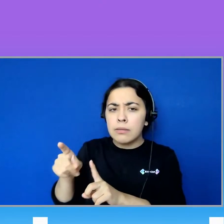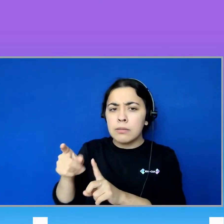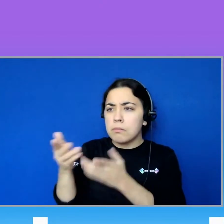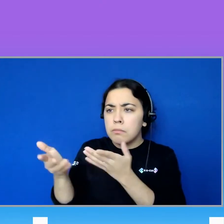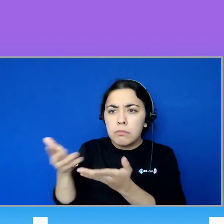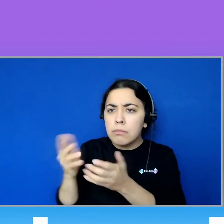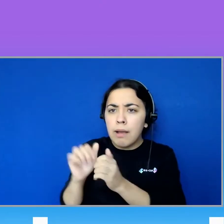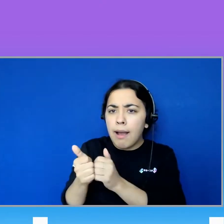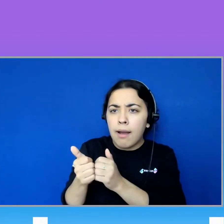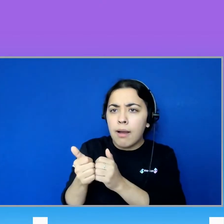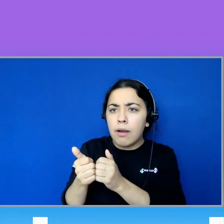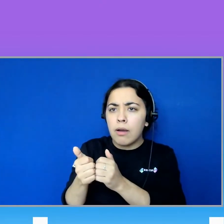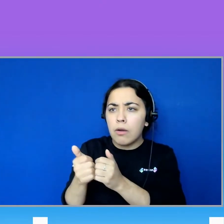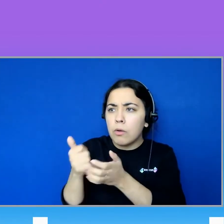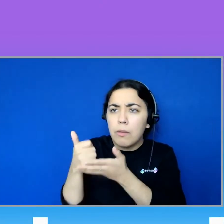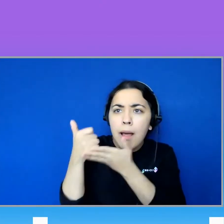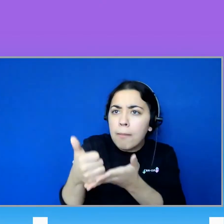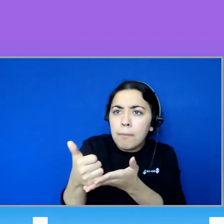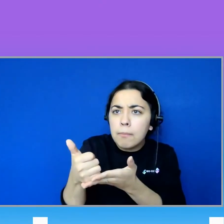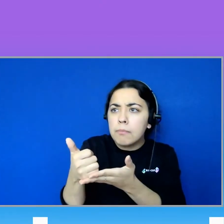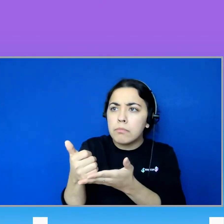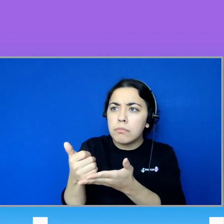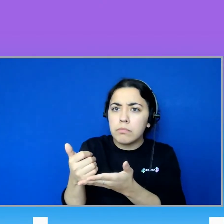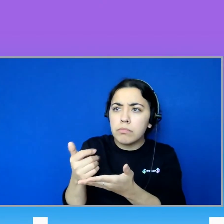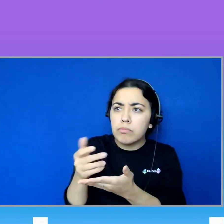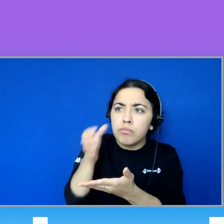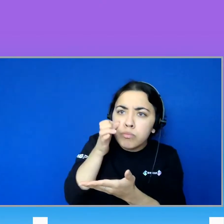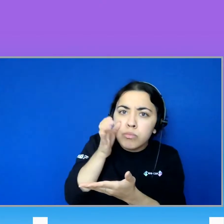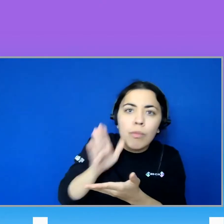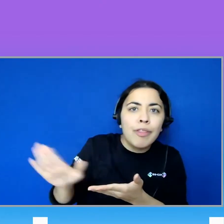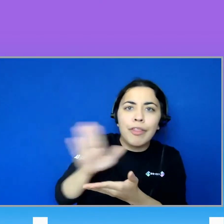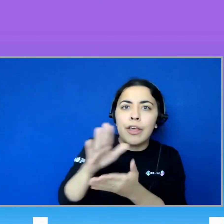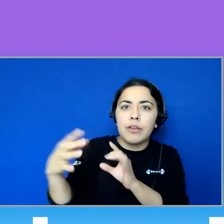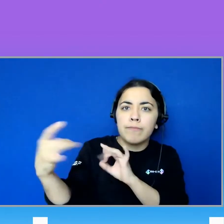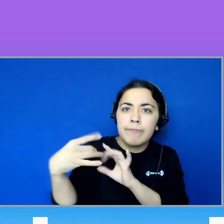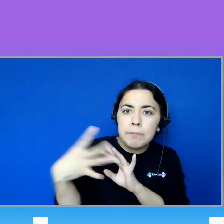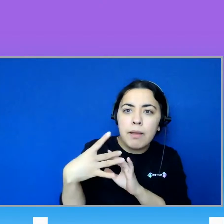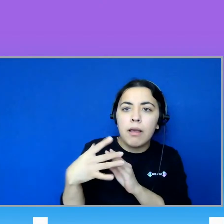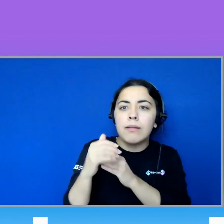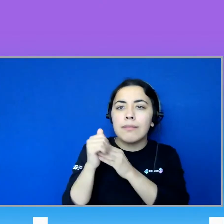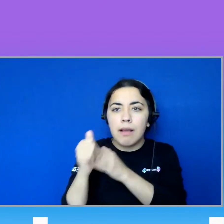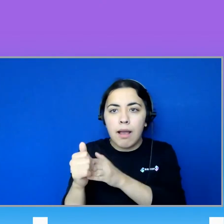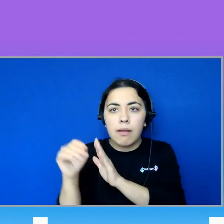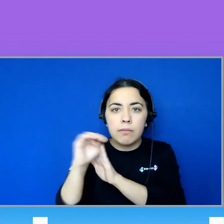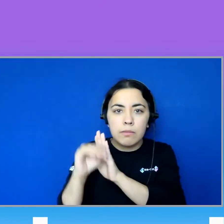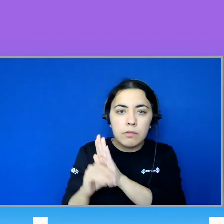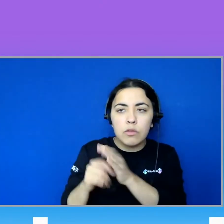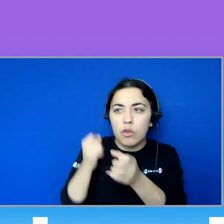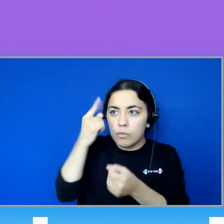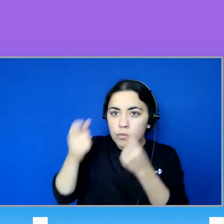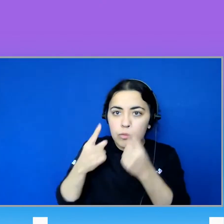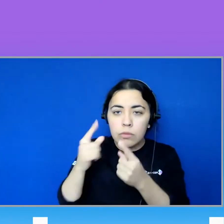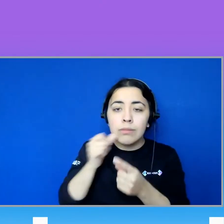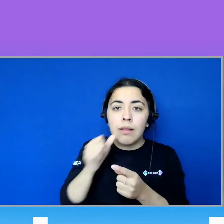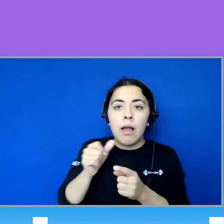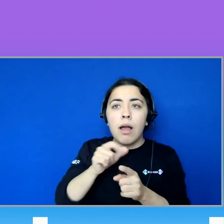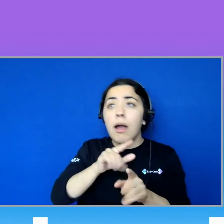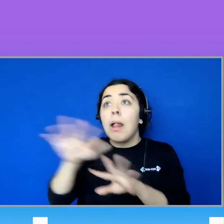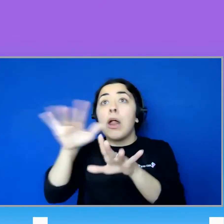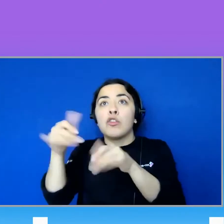they how they can help. Seek guidance, understand, don't.